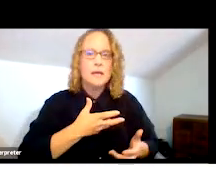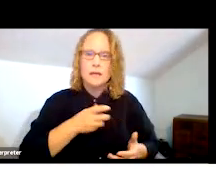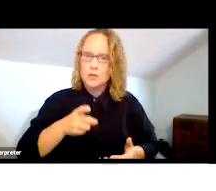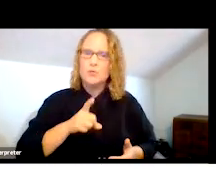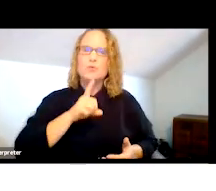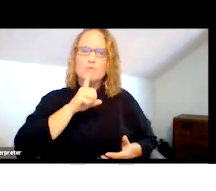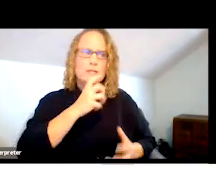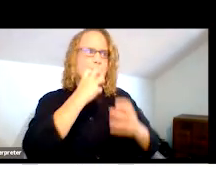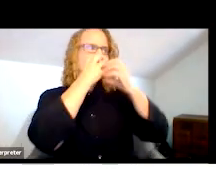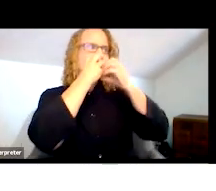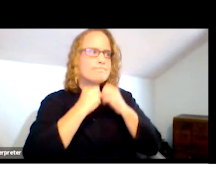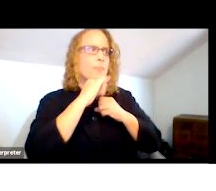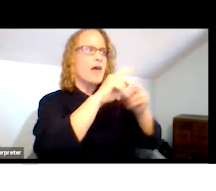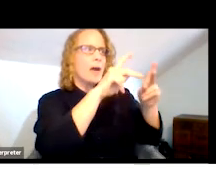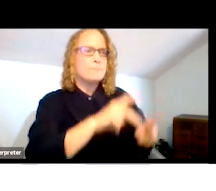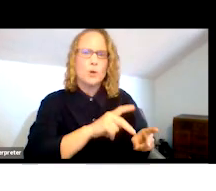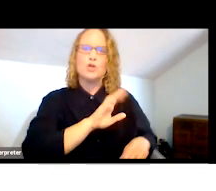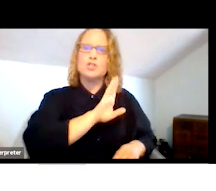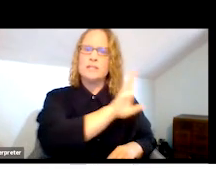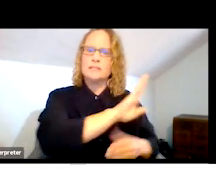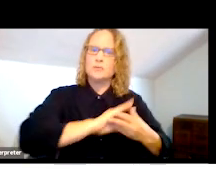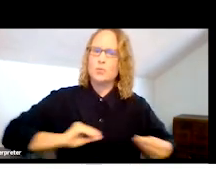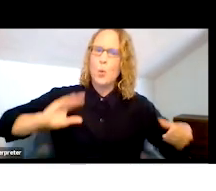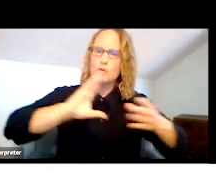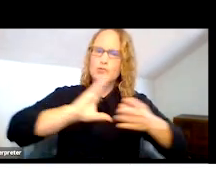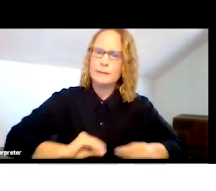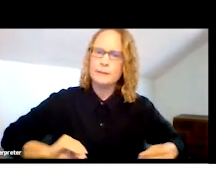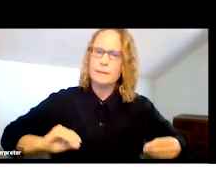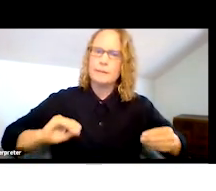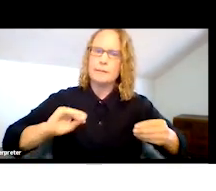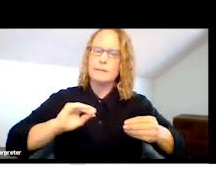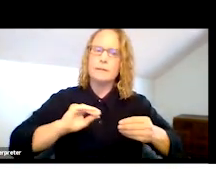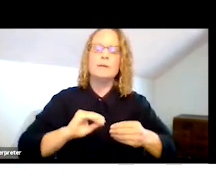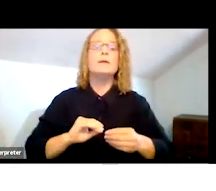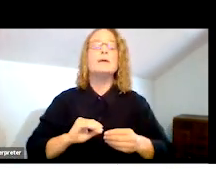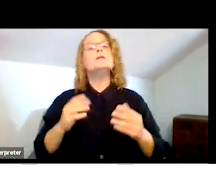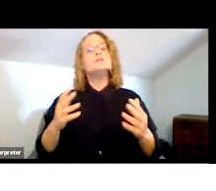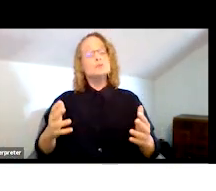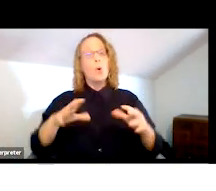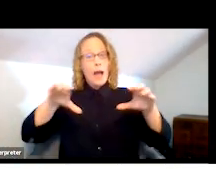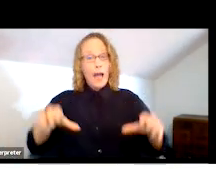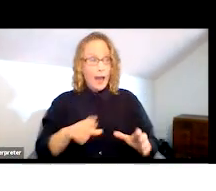And the reason why we want to employ active listening is because it's gonna convey,